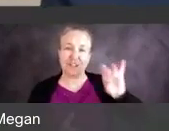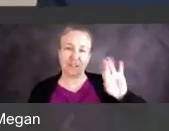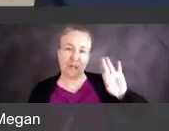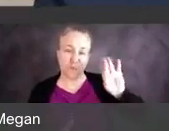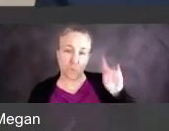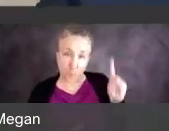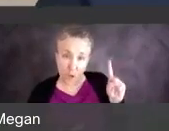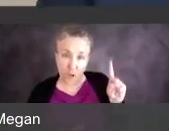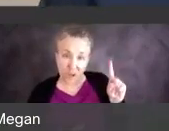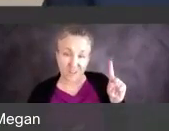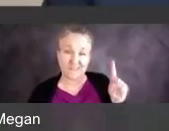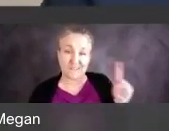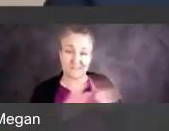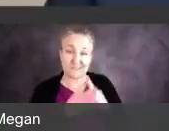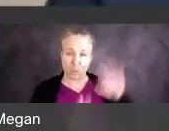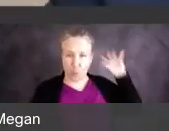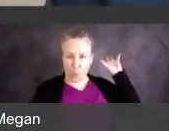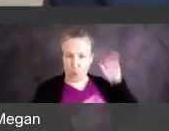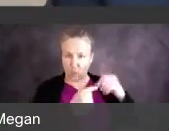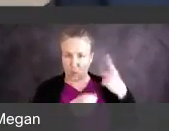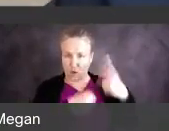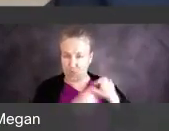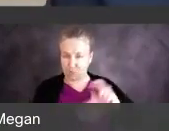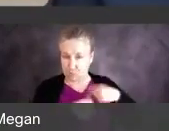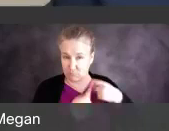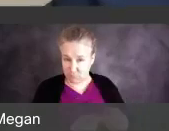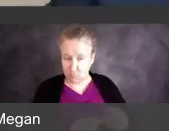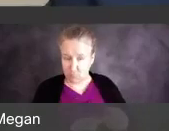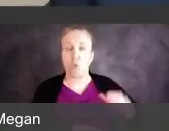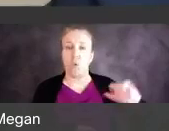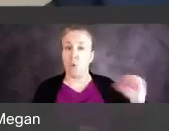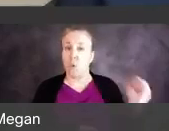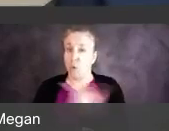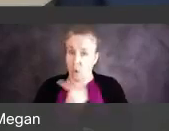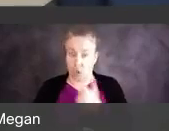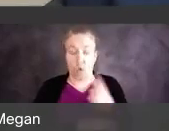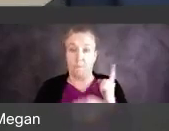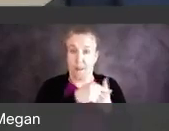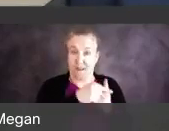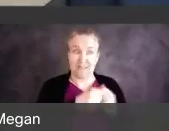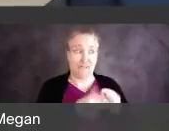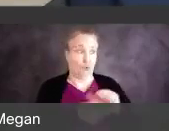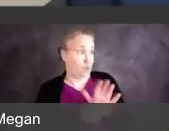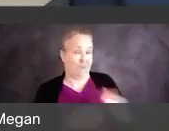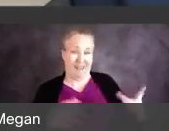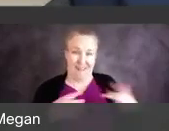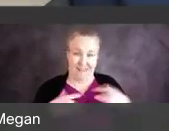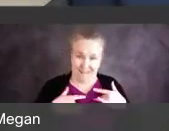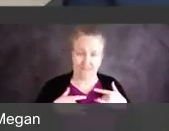cases. These are all positive cases as a result of the test for the virus, not from the antibody test.